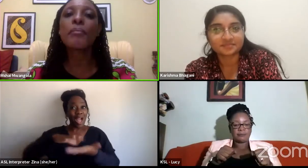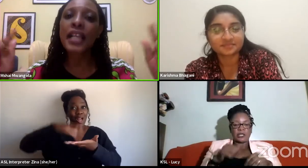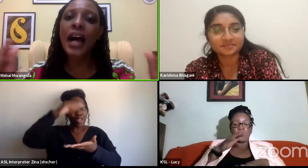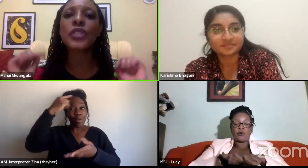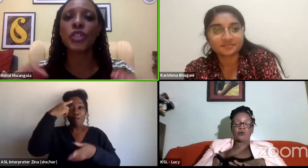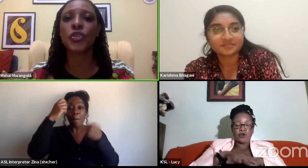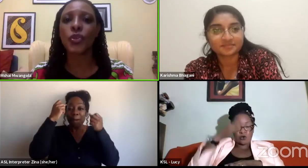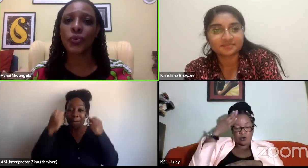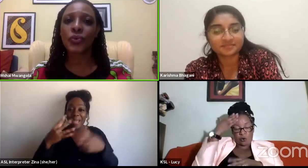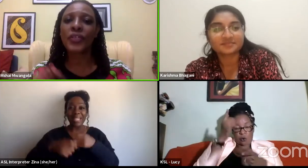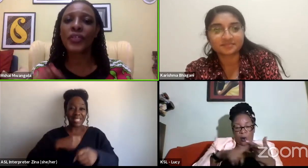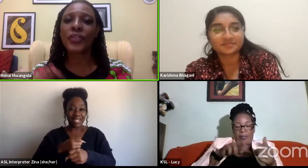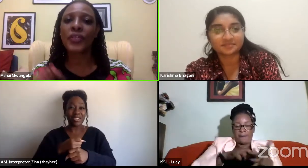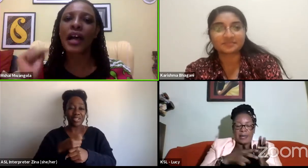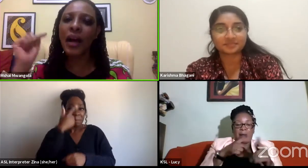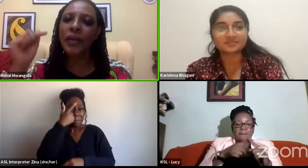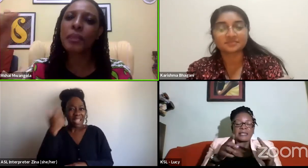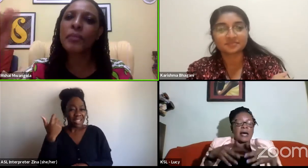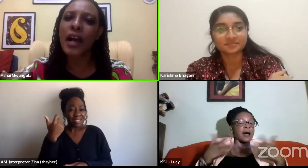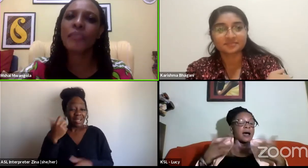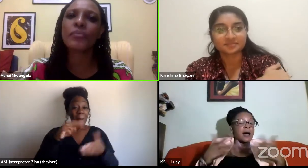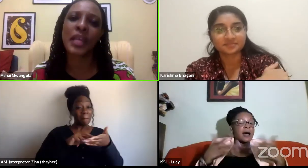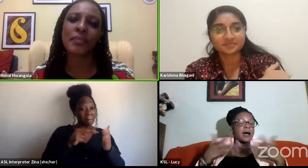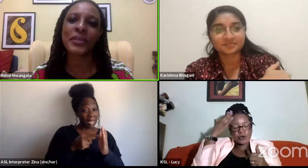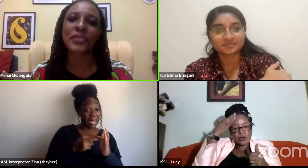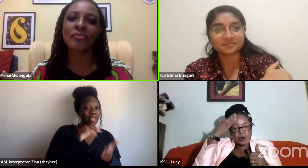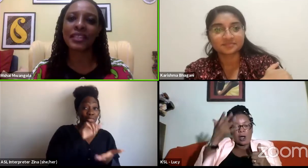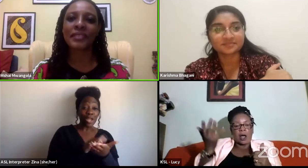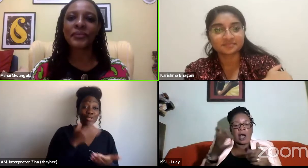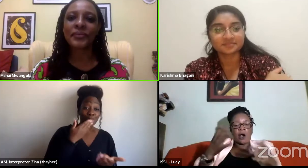But how did you know, how do people come to that piece of meaning?